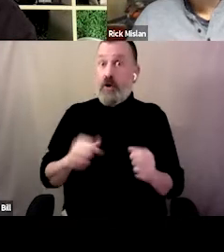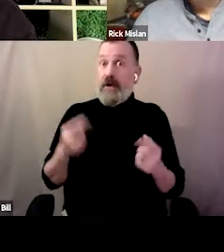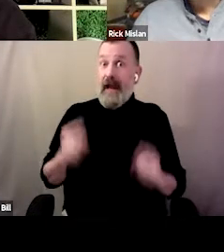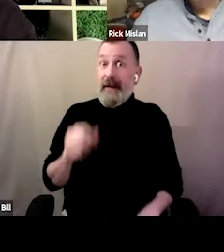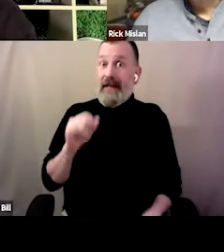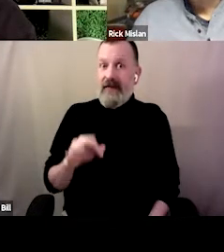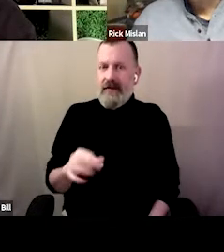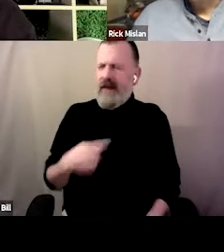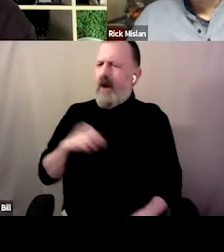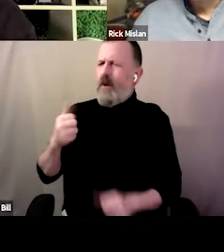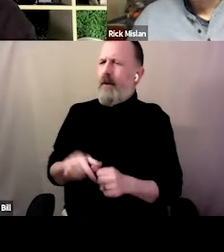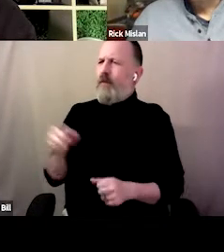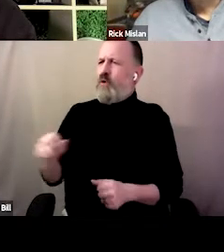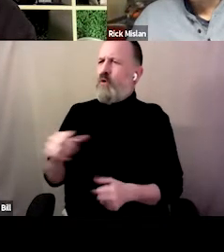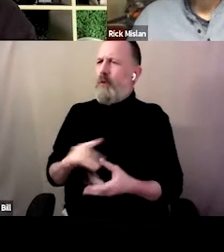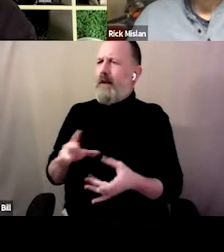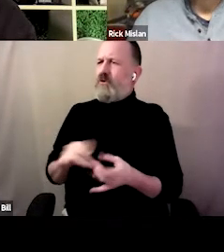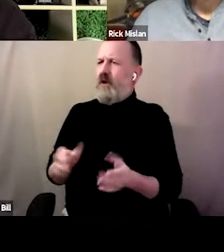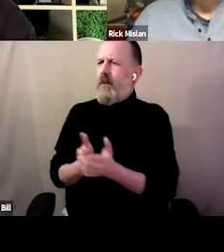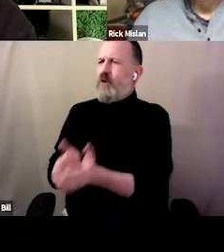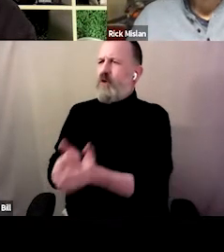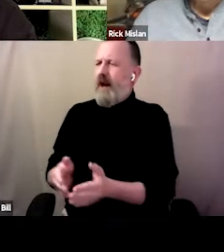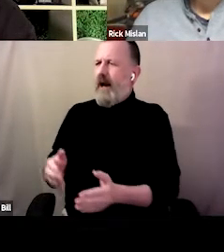the maritime industry and it was the manifest is on a thumb drive